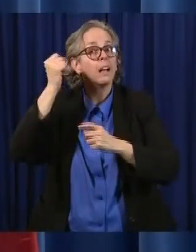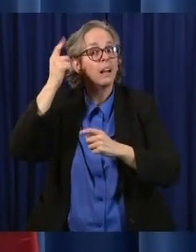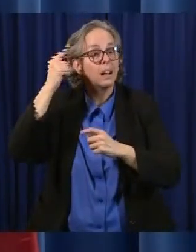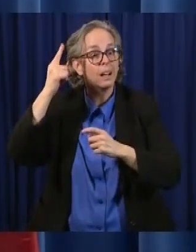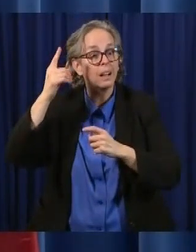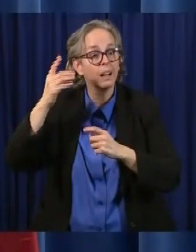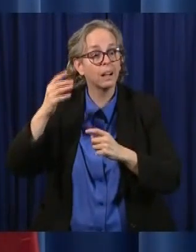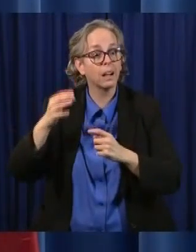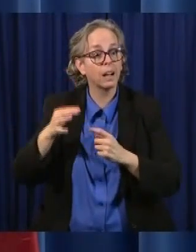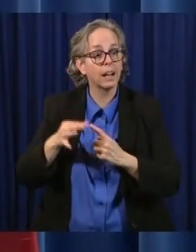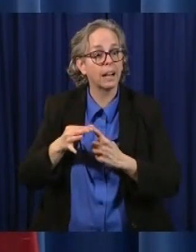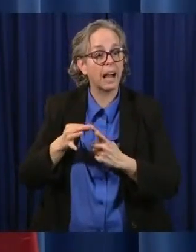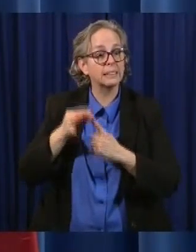OHIO REVISED CODE IS AN EXCEPTION TO THE PUBLIC RECORDS LAW.